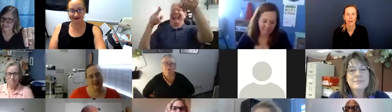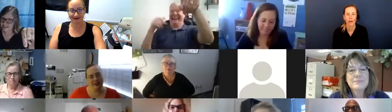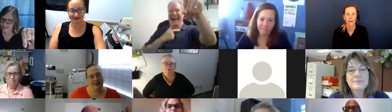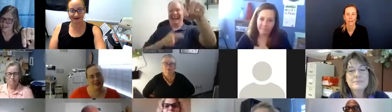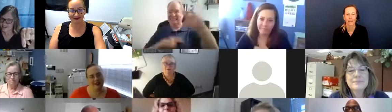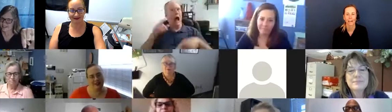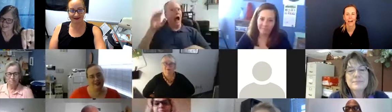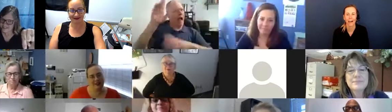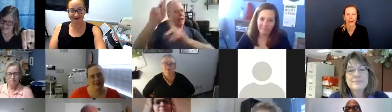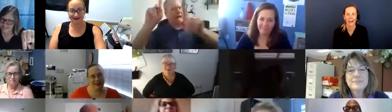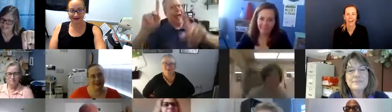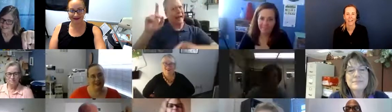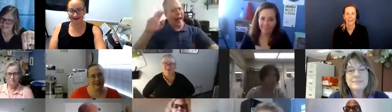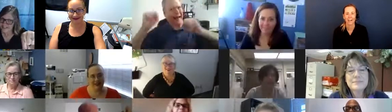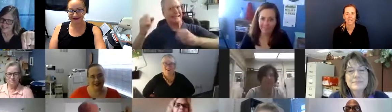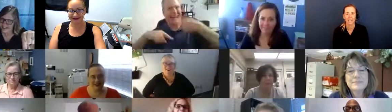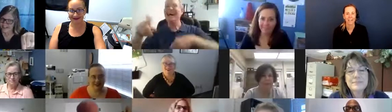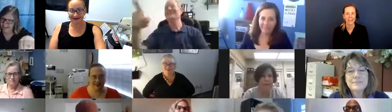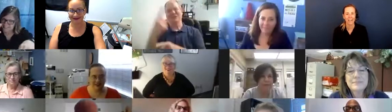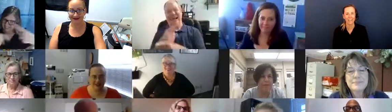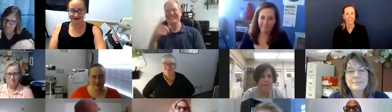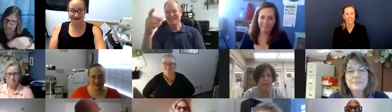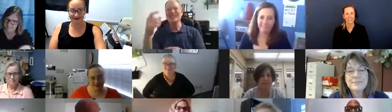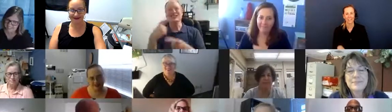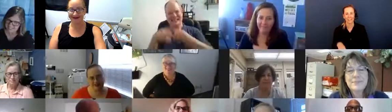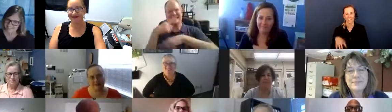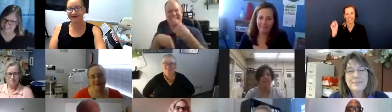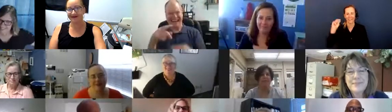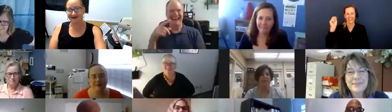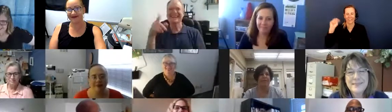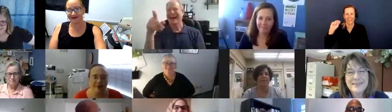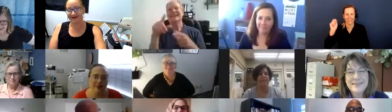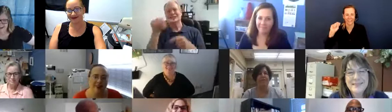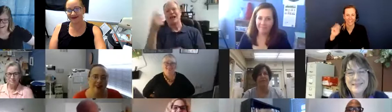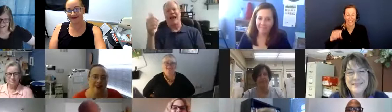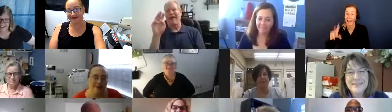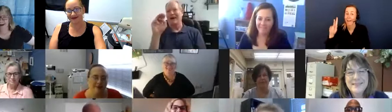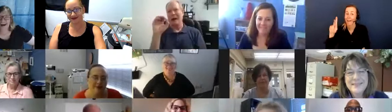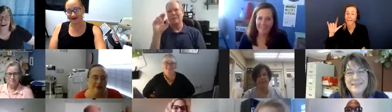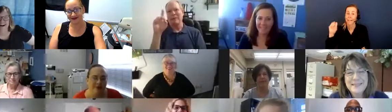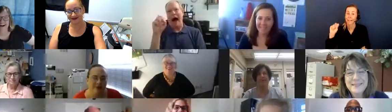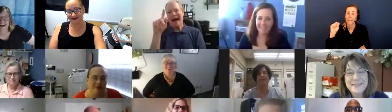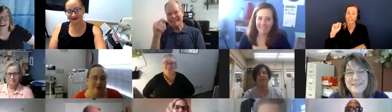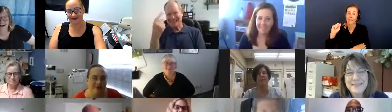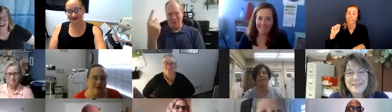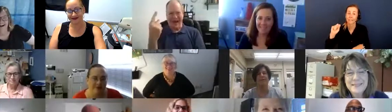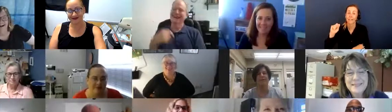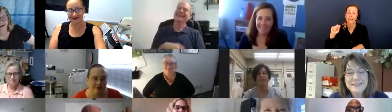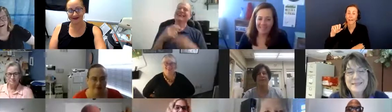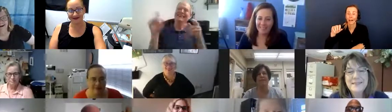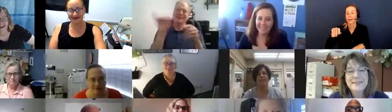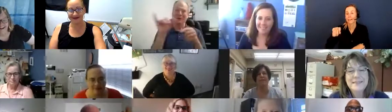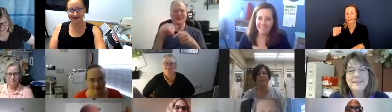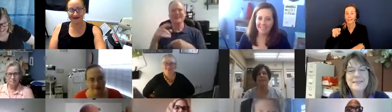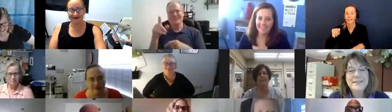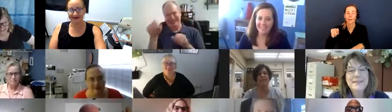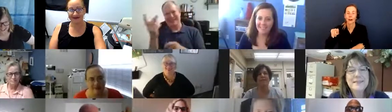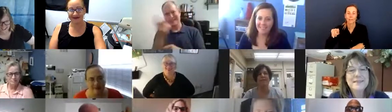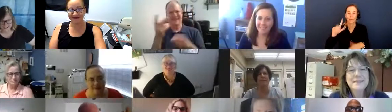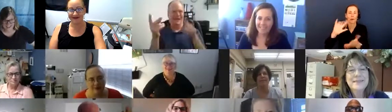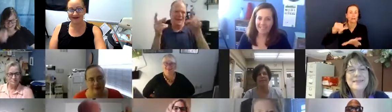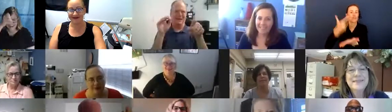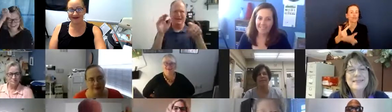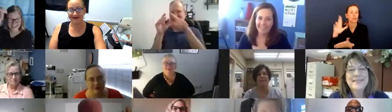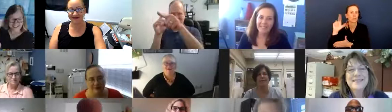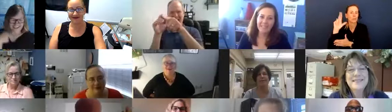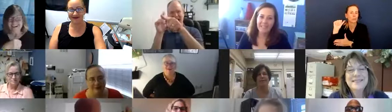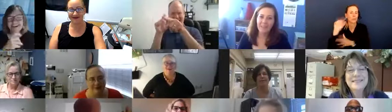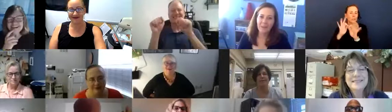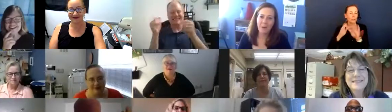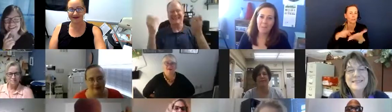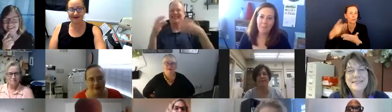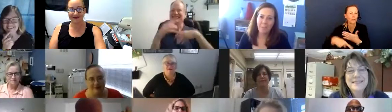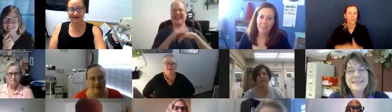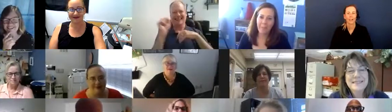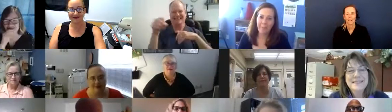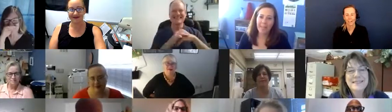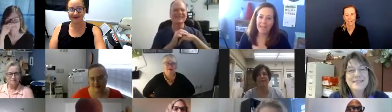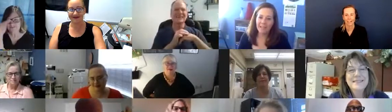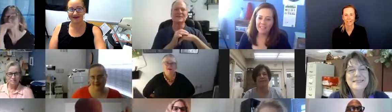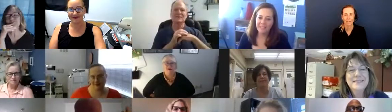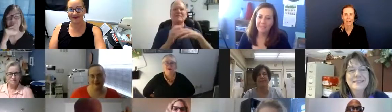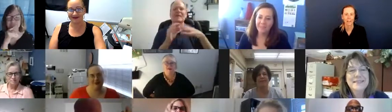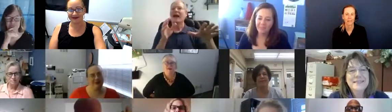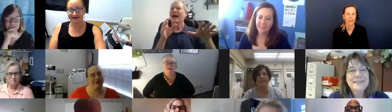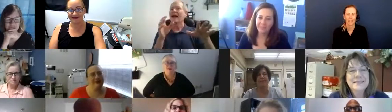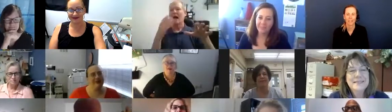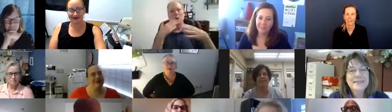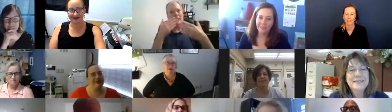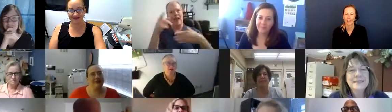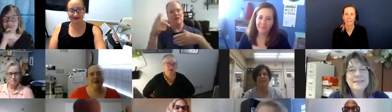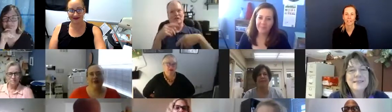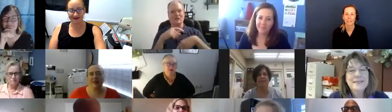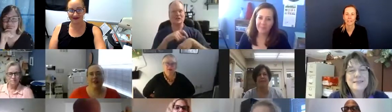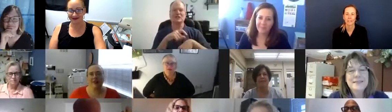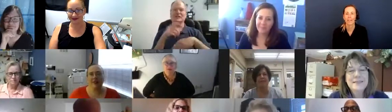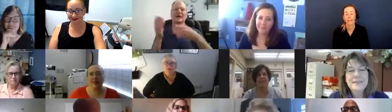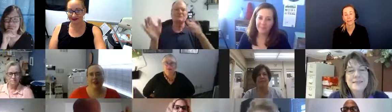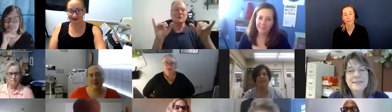Tom: Letha is saying, "she can sign too". You are right, Letha. She is another modest one. Mary and Kayla. Thank you.